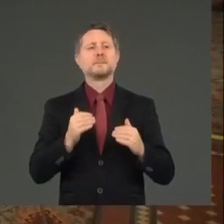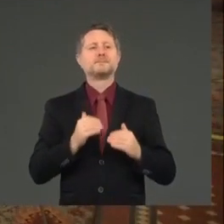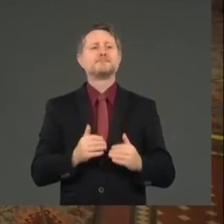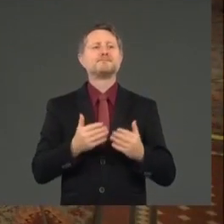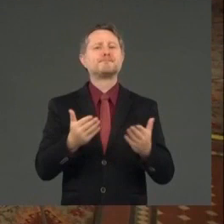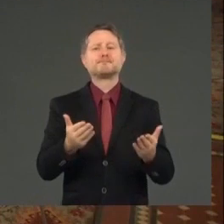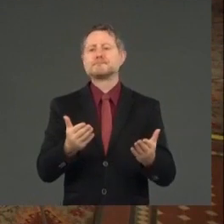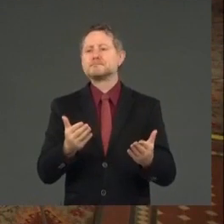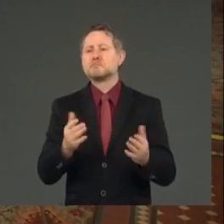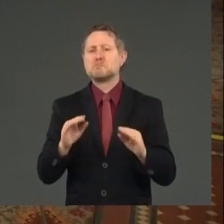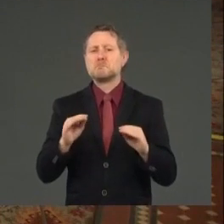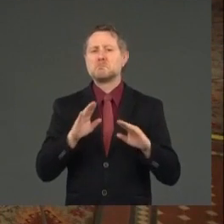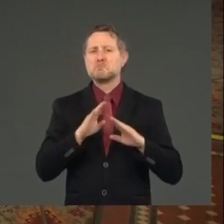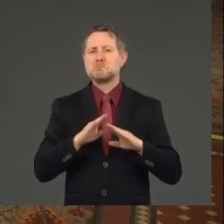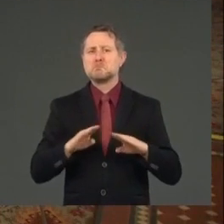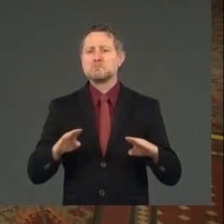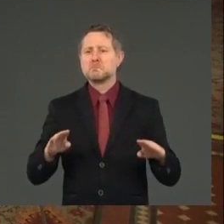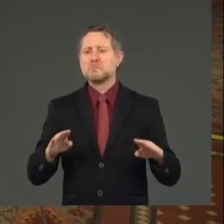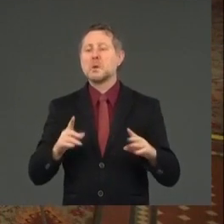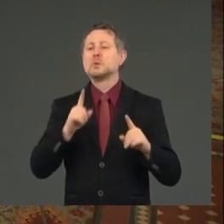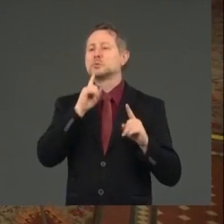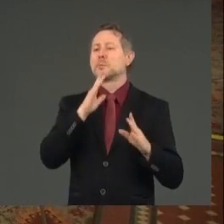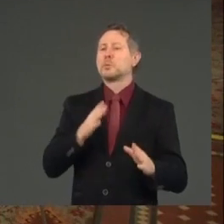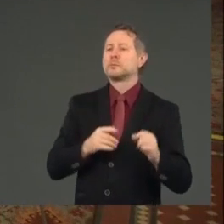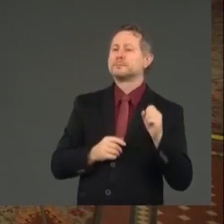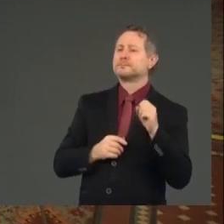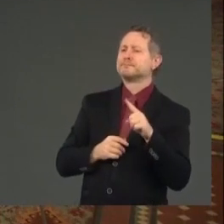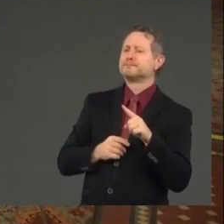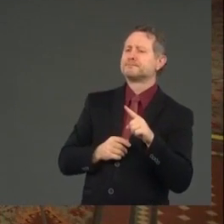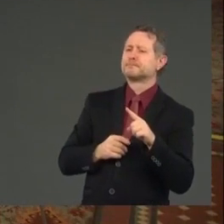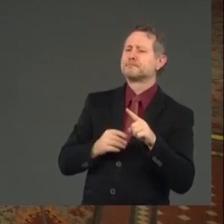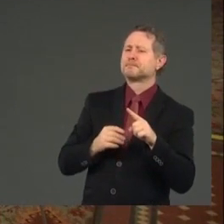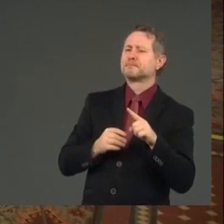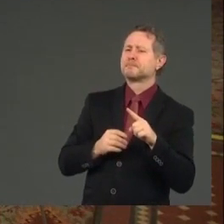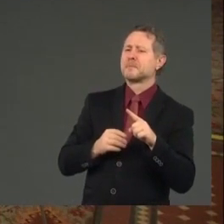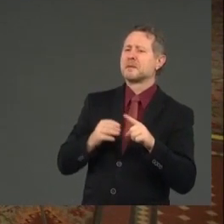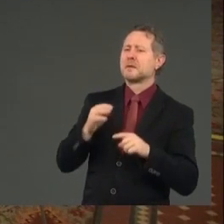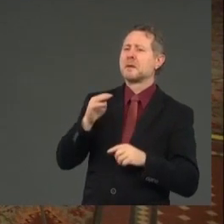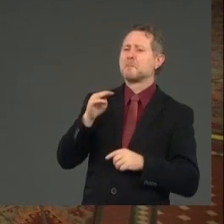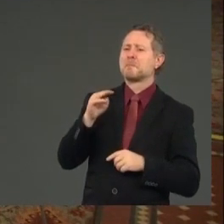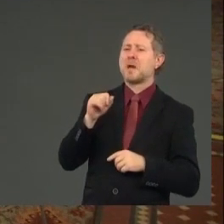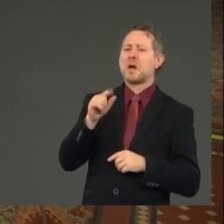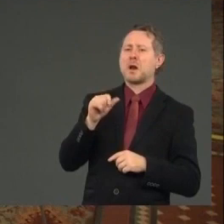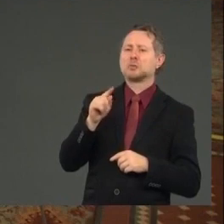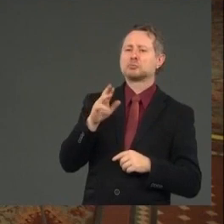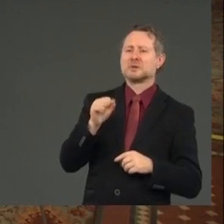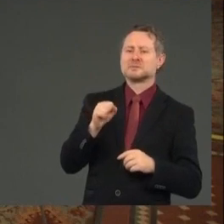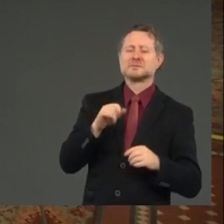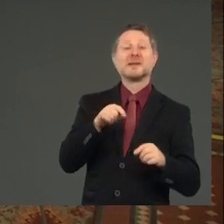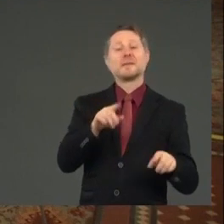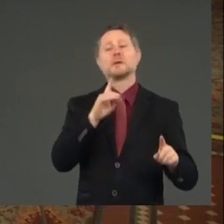AND WE'RE VERY EAGER TO LOOK AT